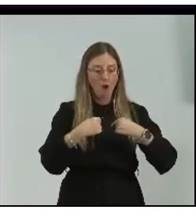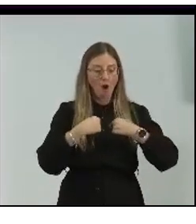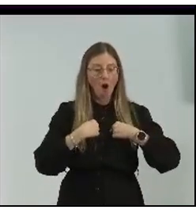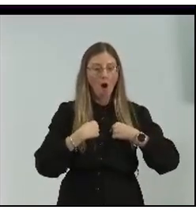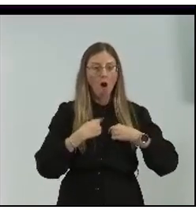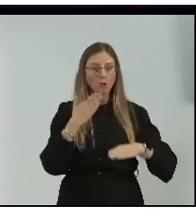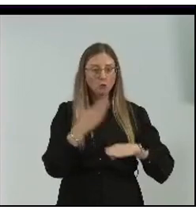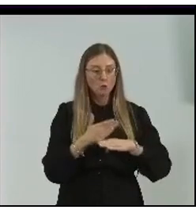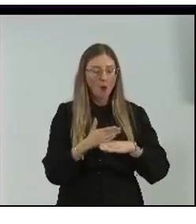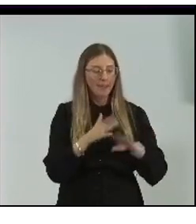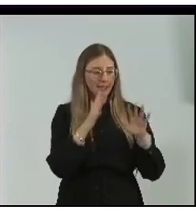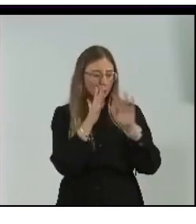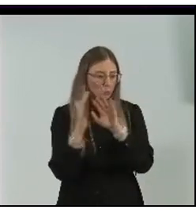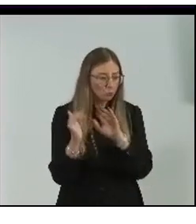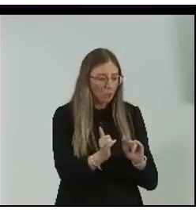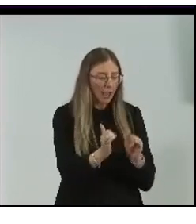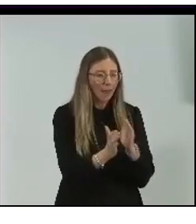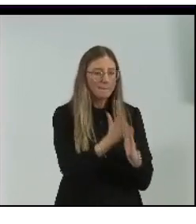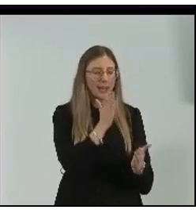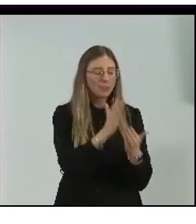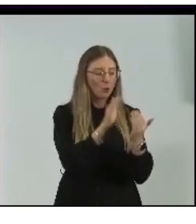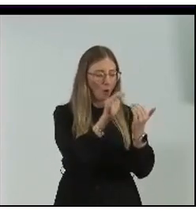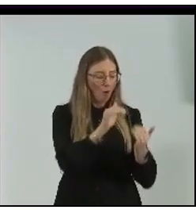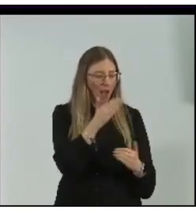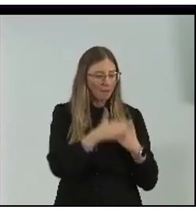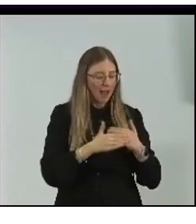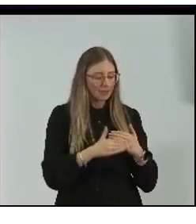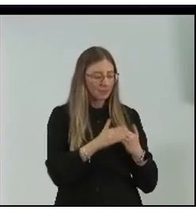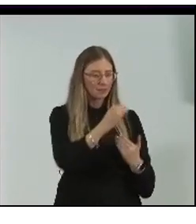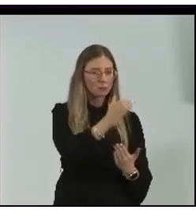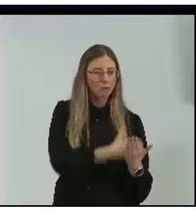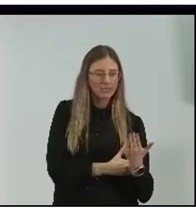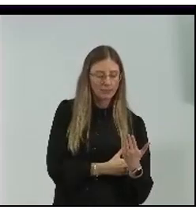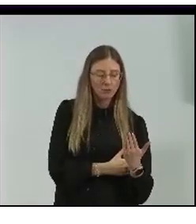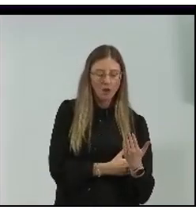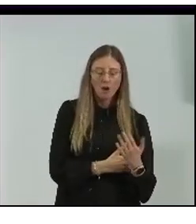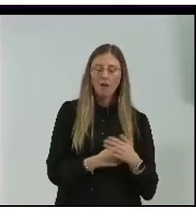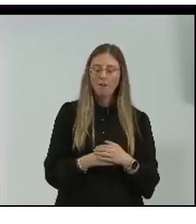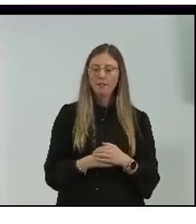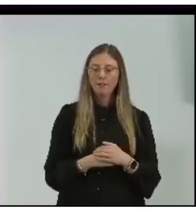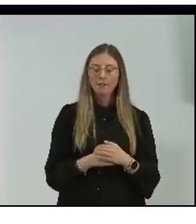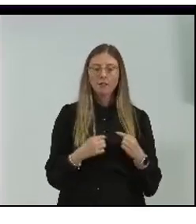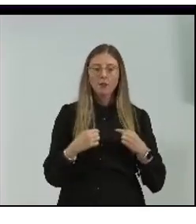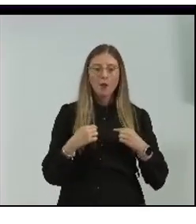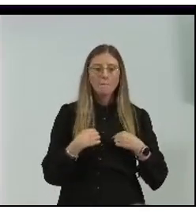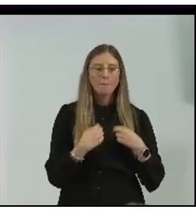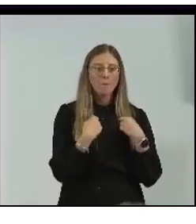and make sure everything meets the criteria. But you know, the empowering, once again, shifting